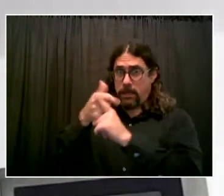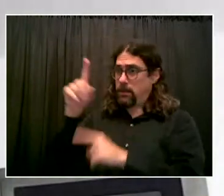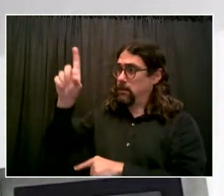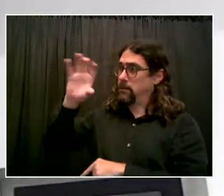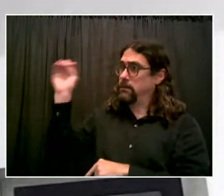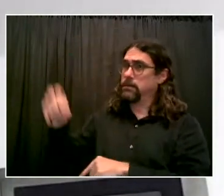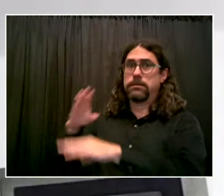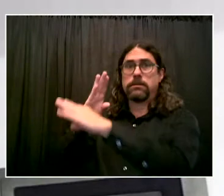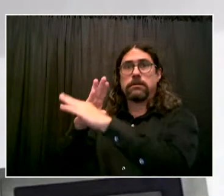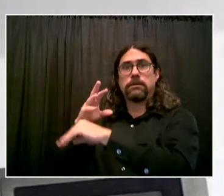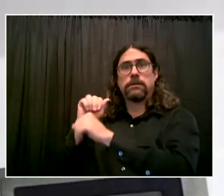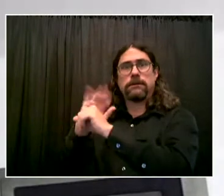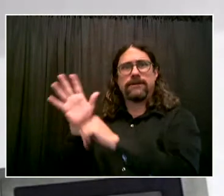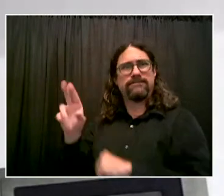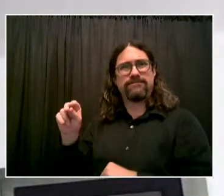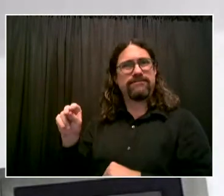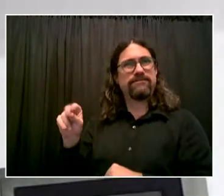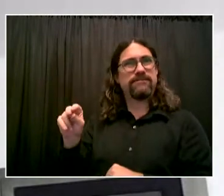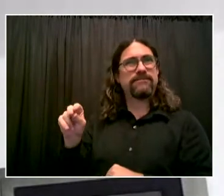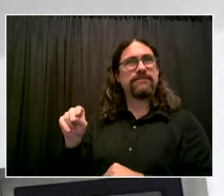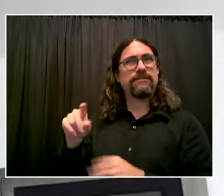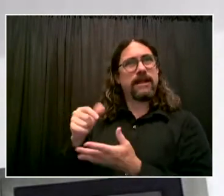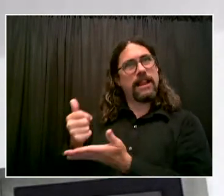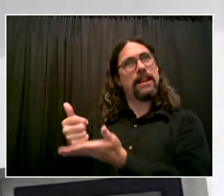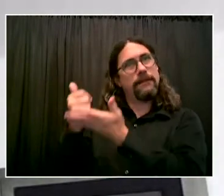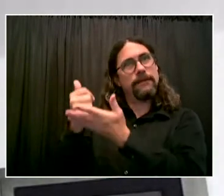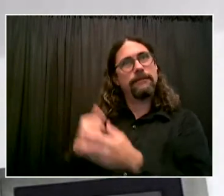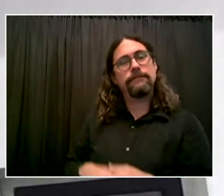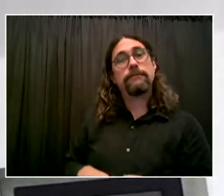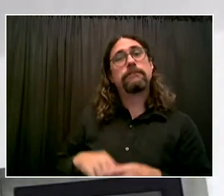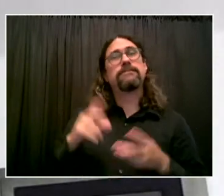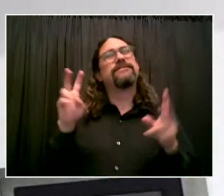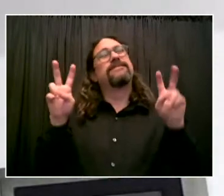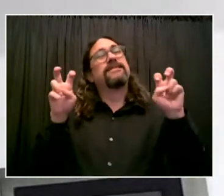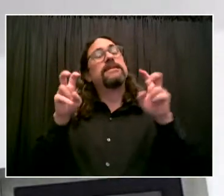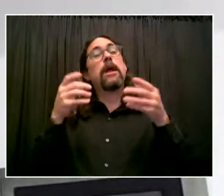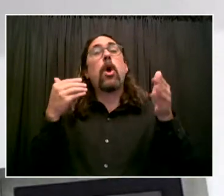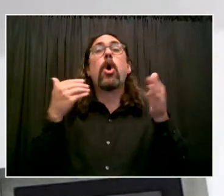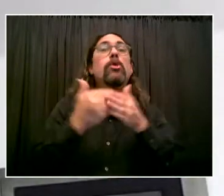HAVE THE DEFINITIVE KNOCKOUT PUNCH IN THE ANSWER. THAT'S WAS GOING TO ALLOW THE